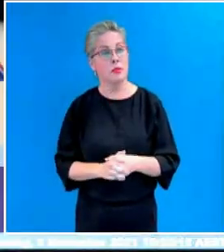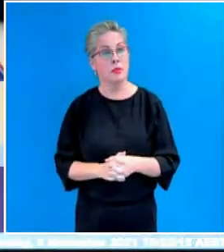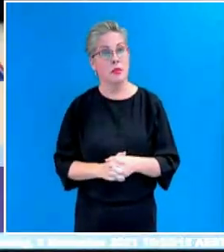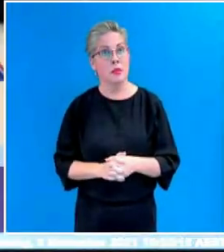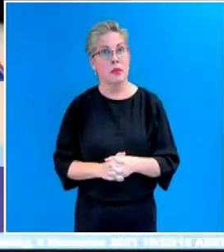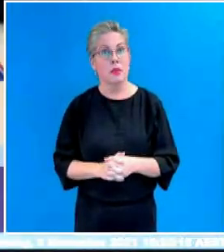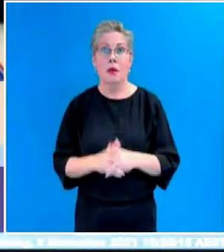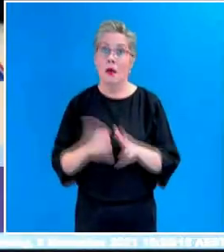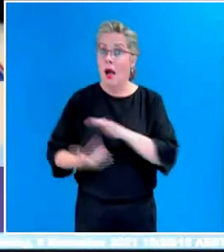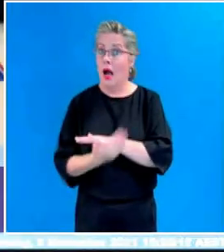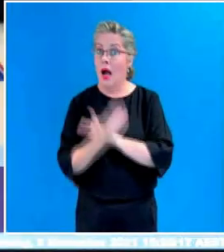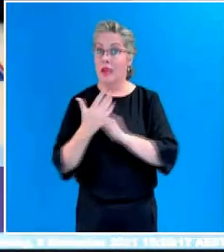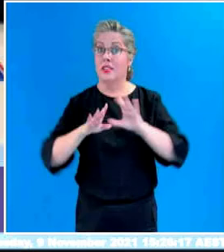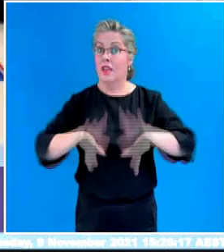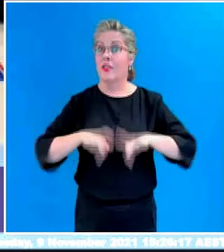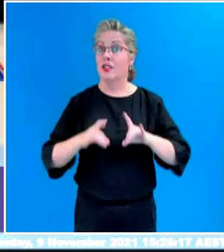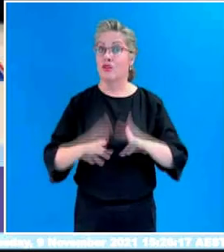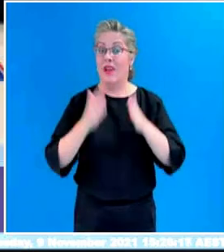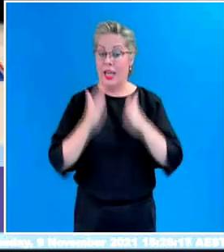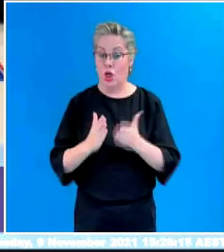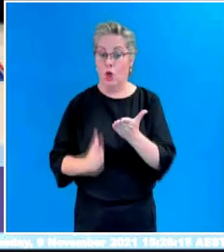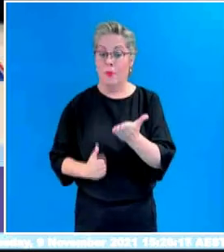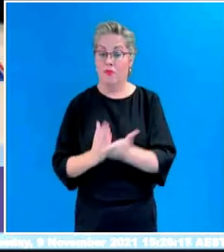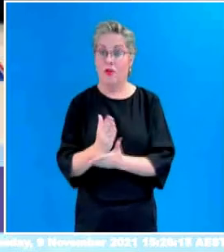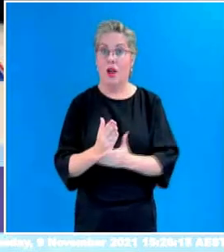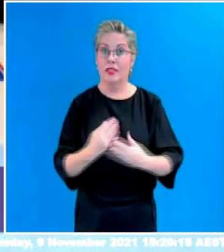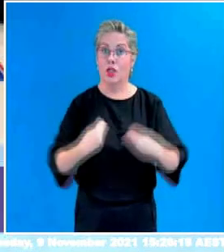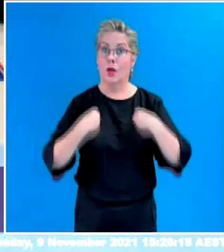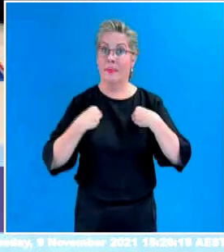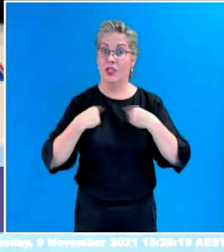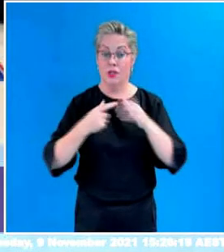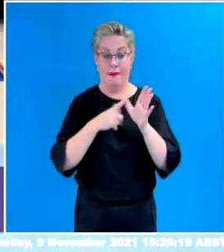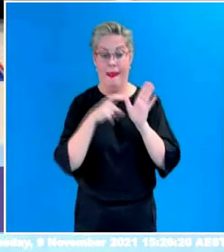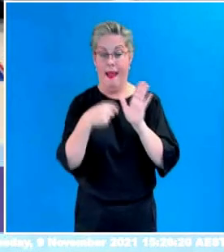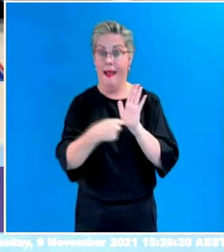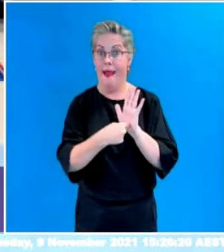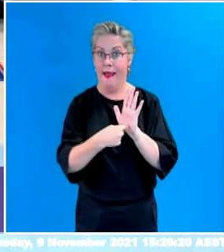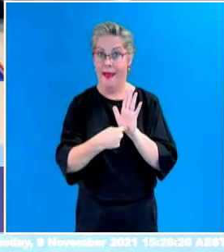Human Rights Commission Act it is possible to bring the two complaints, I